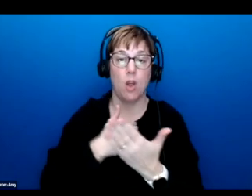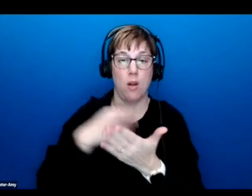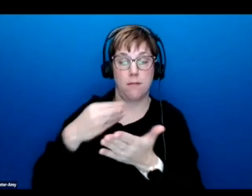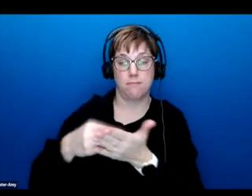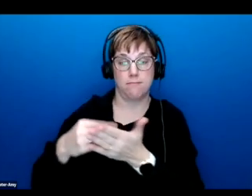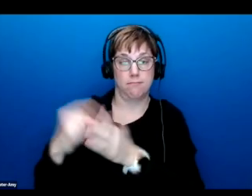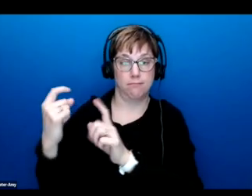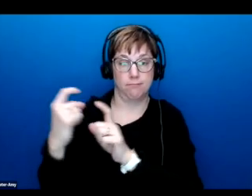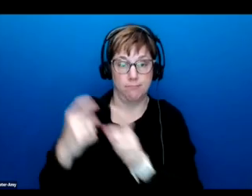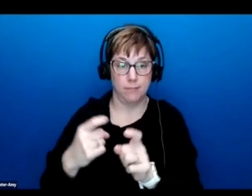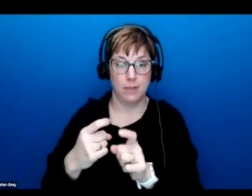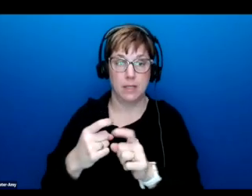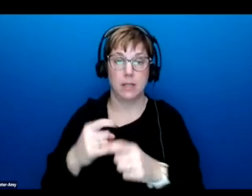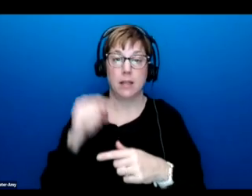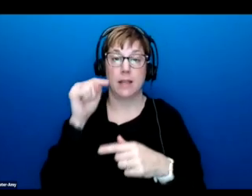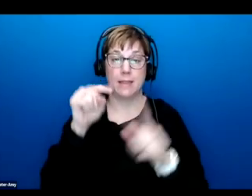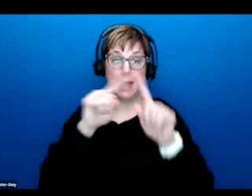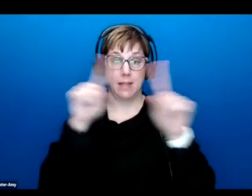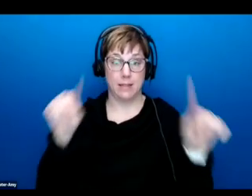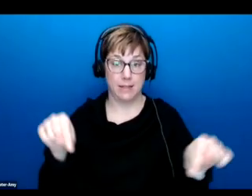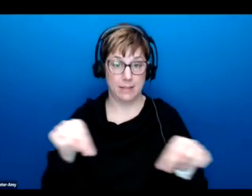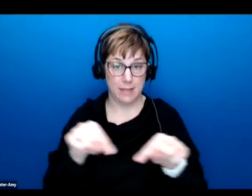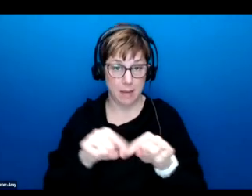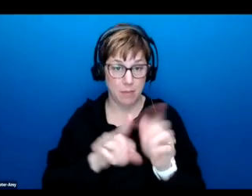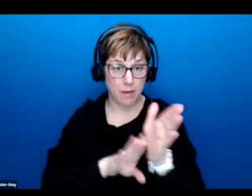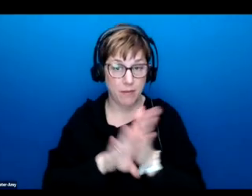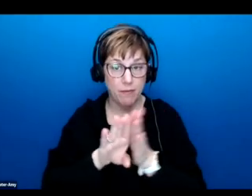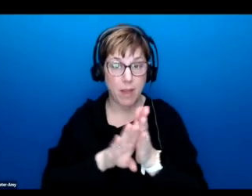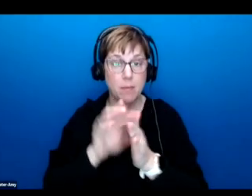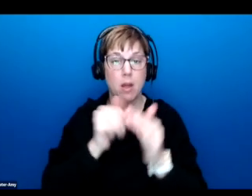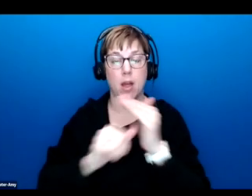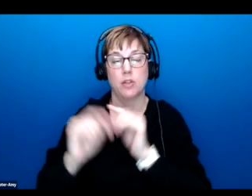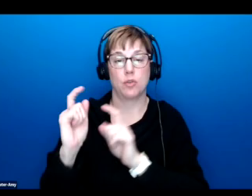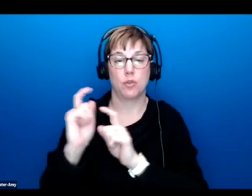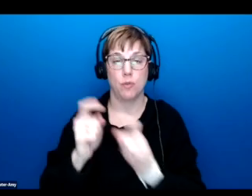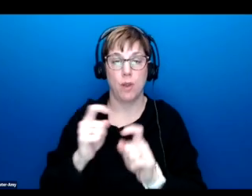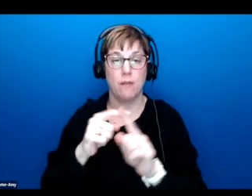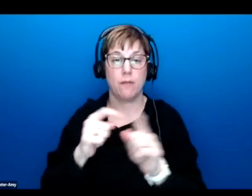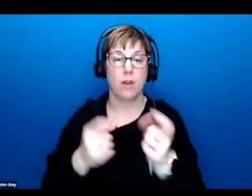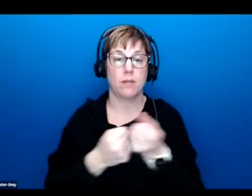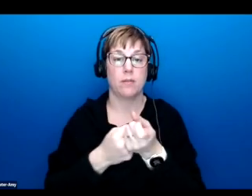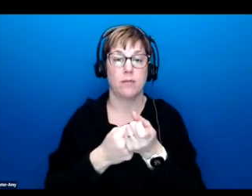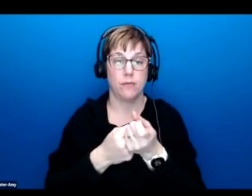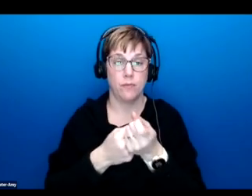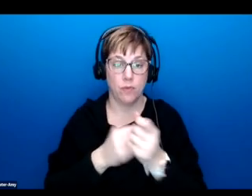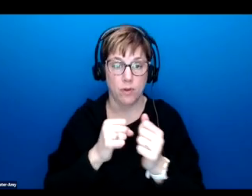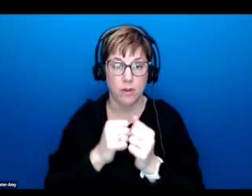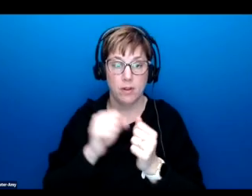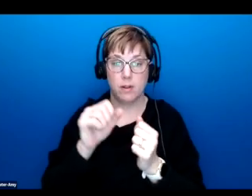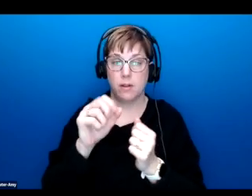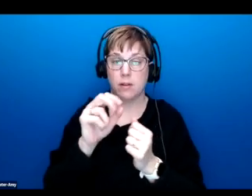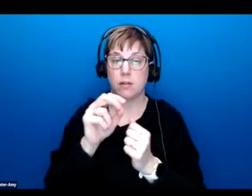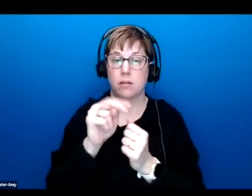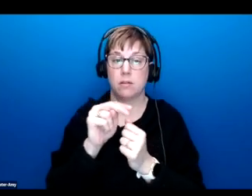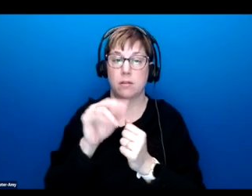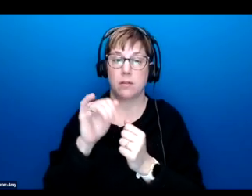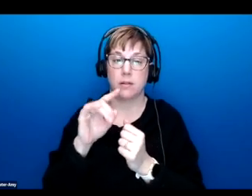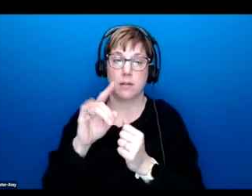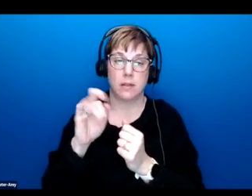The contents of this dashboard were developed under grants supported by Nadler and RWJ, the Robert Wood Johnson Foundation.